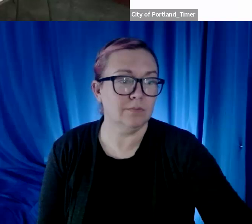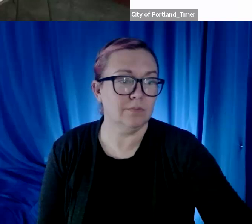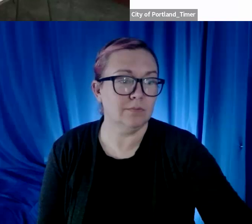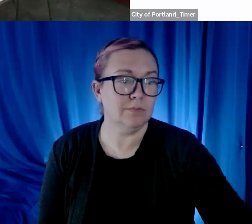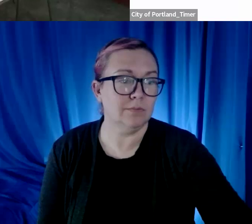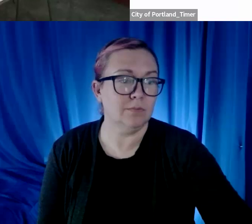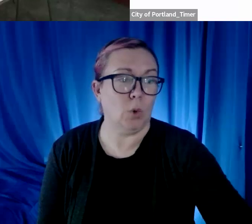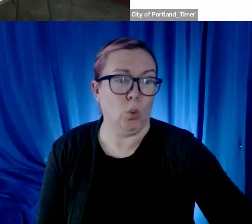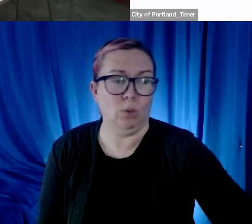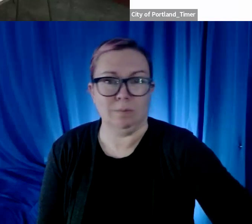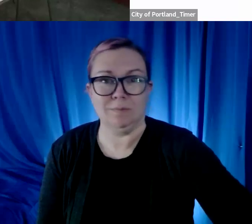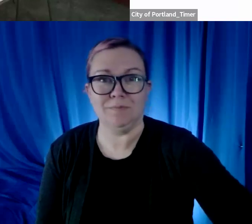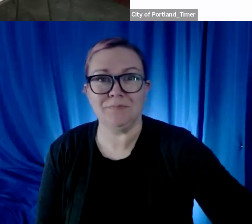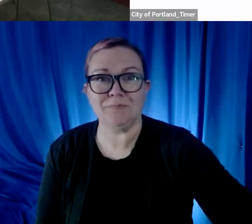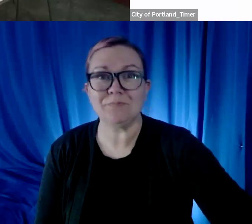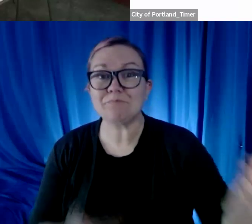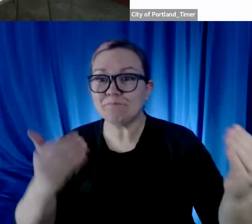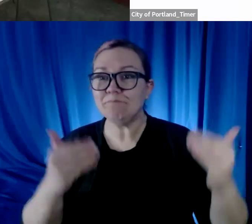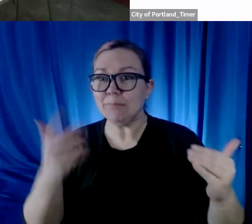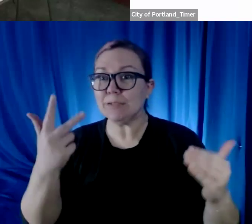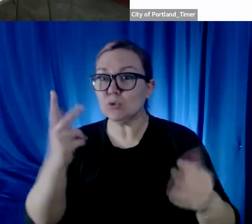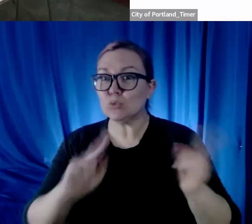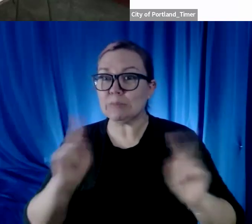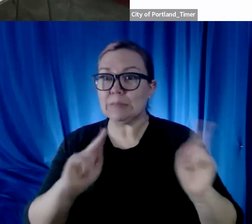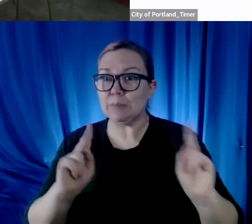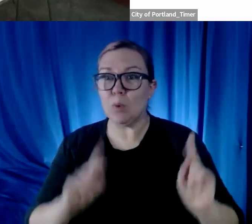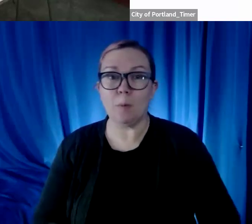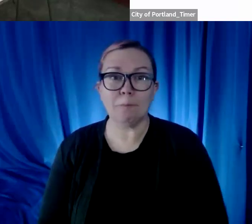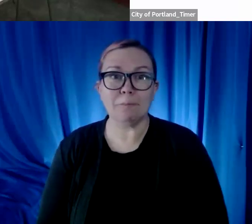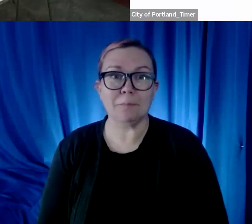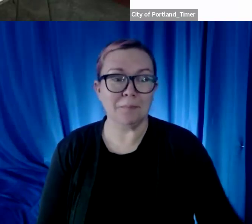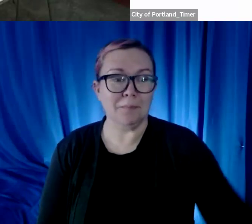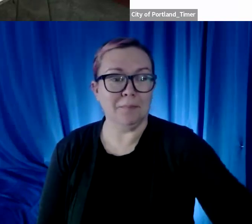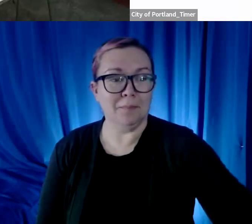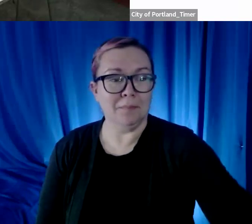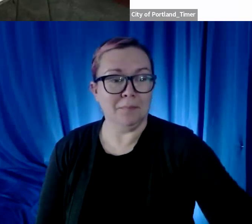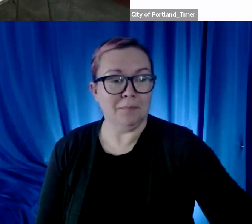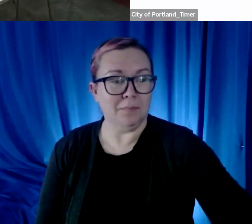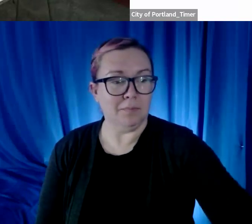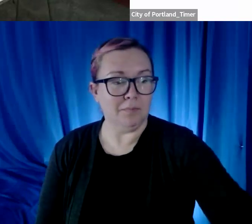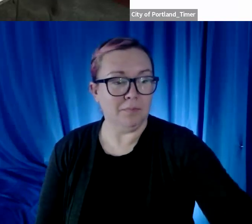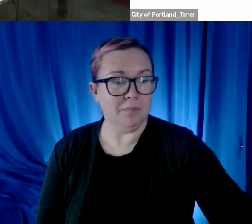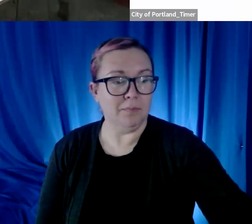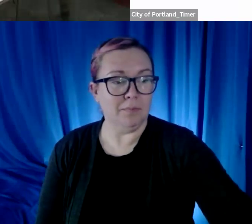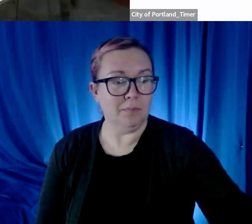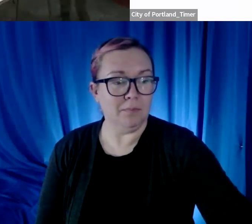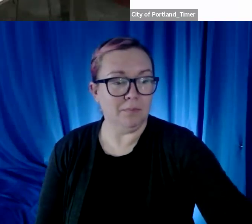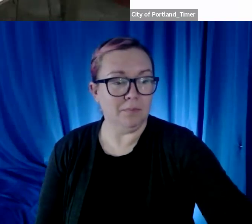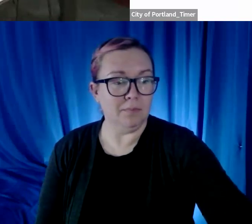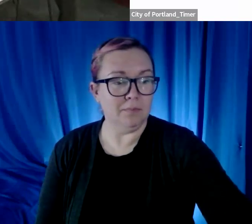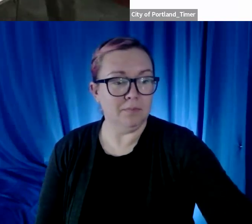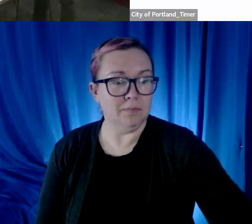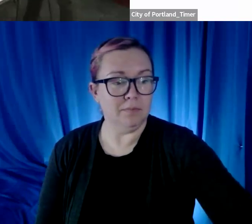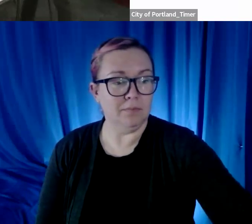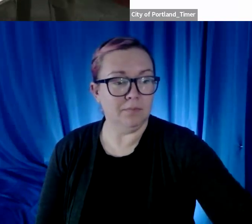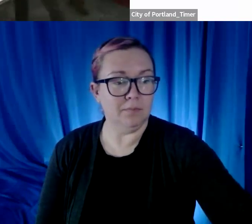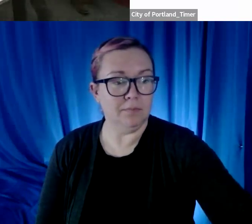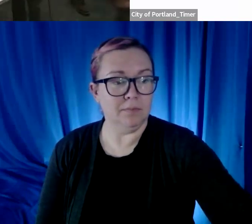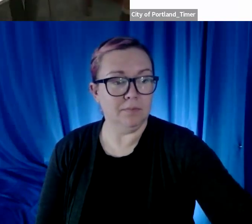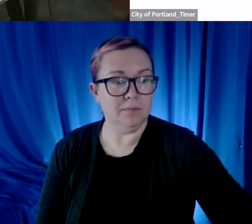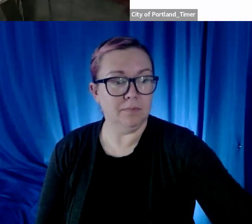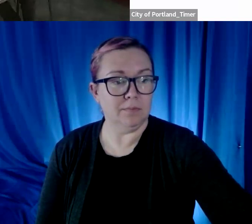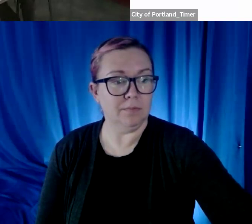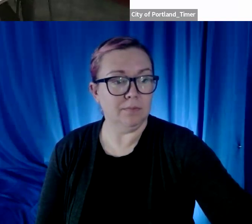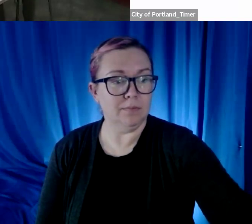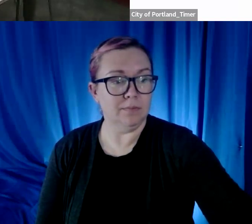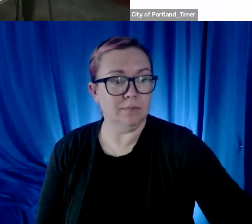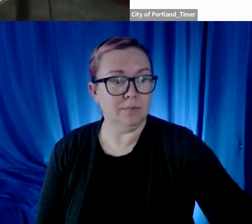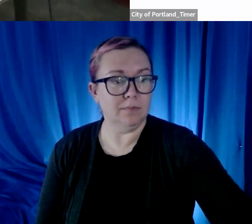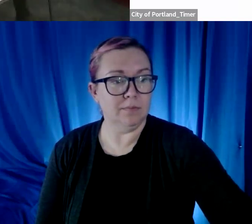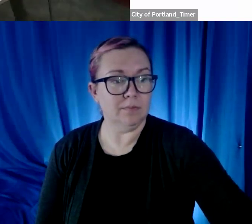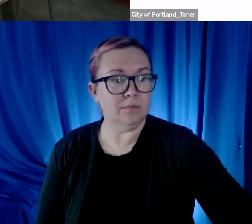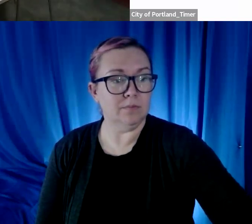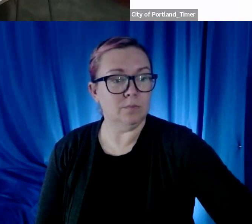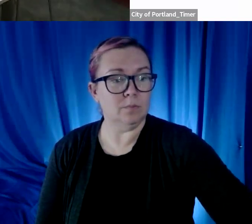Go ahead, the next three folks.